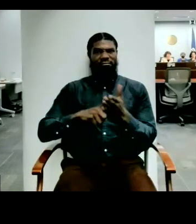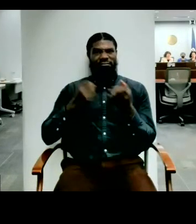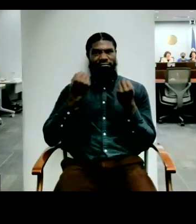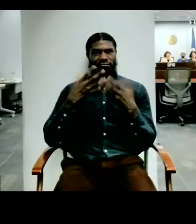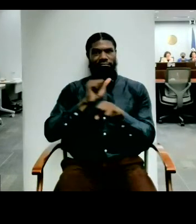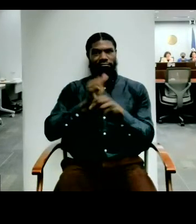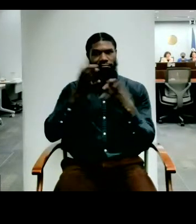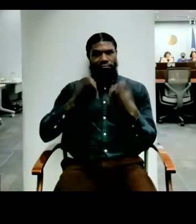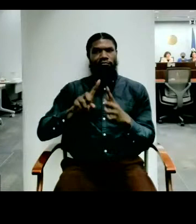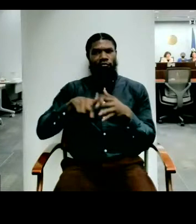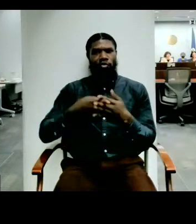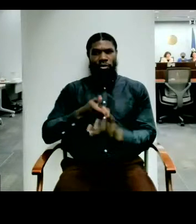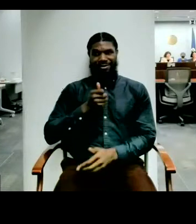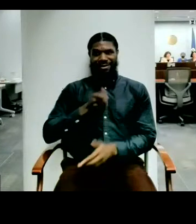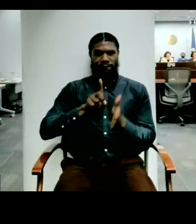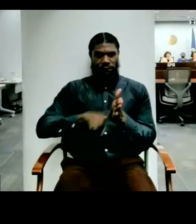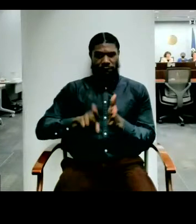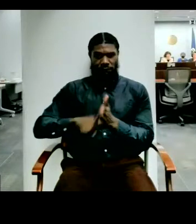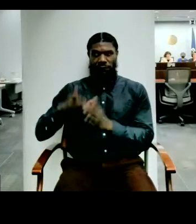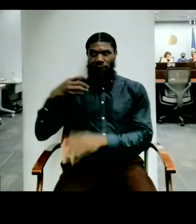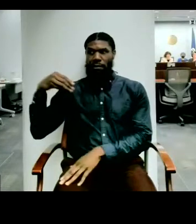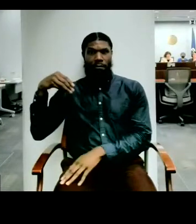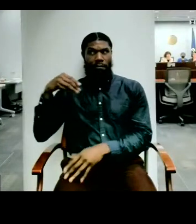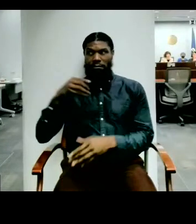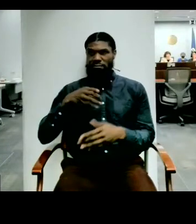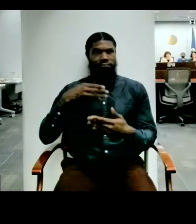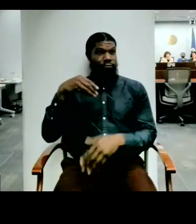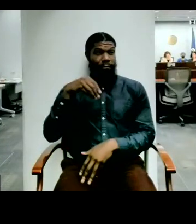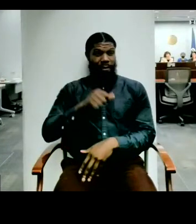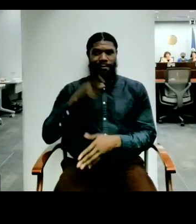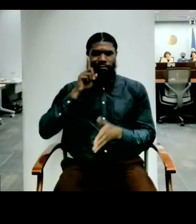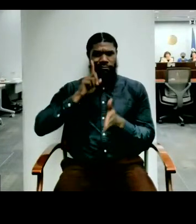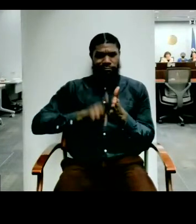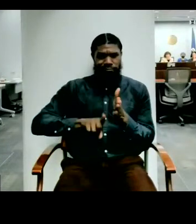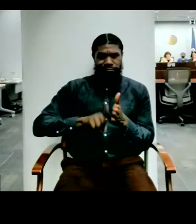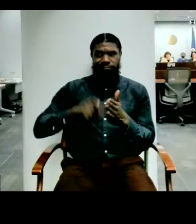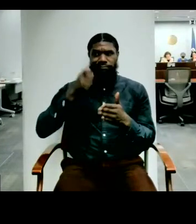of pay discrimination with the possibility of pay discrimination in their workforces.